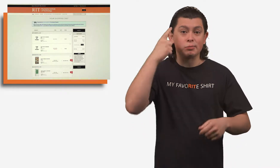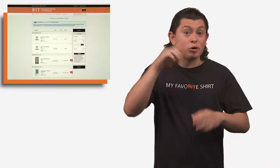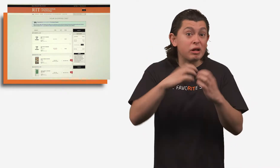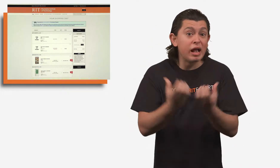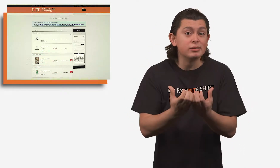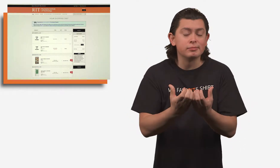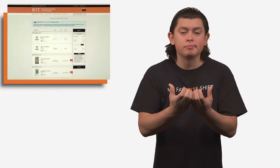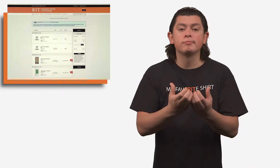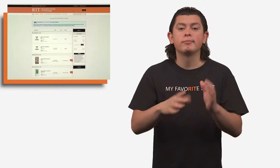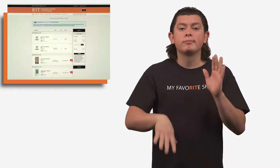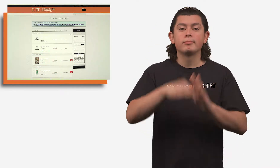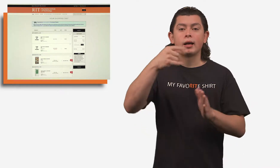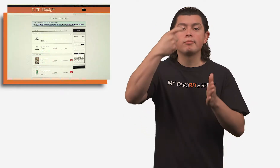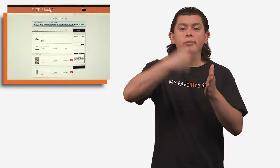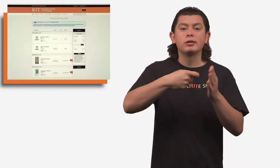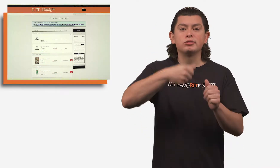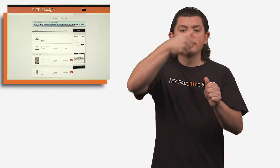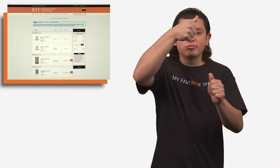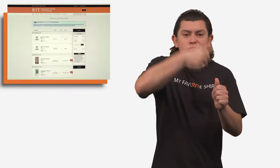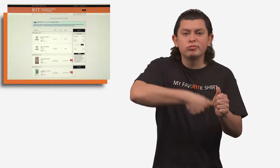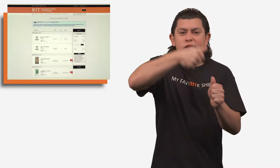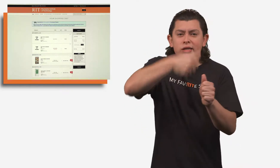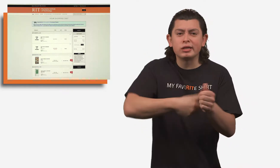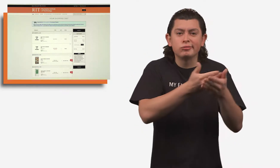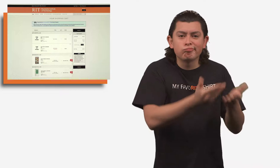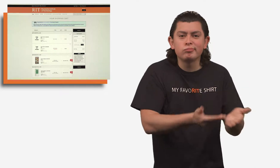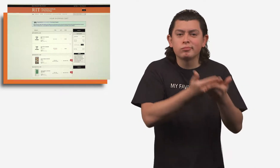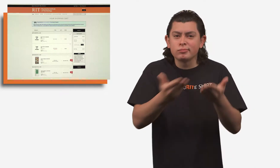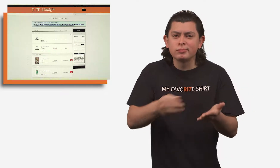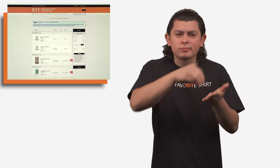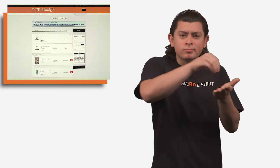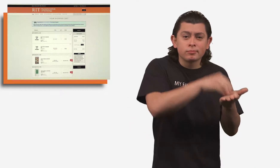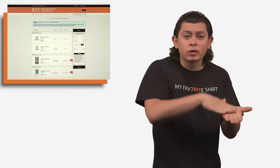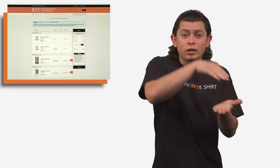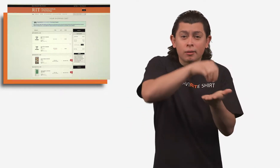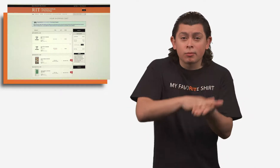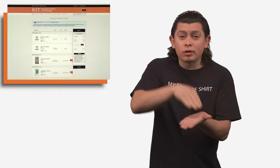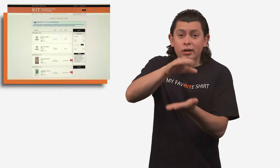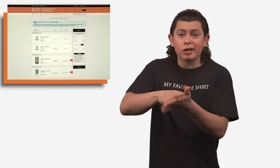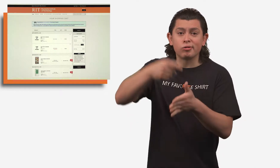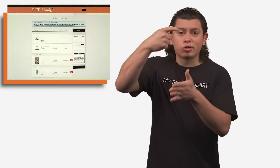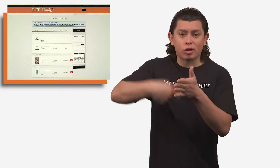YOU NEED FOR THE CLASS. FIND THE PRICE FOR EACH ITEM,